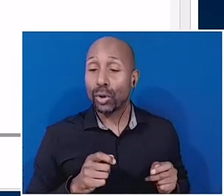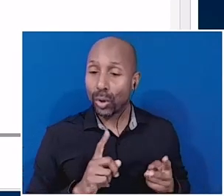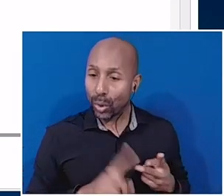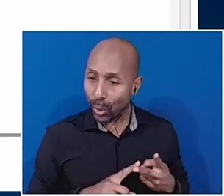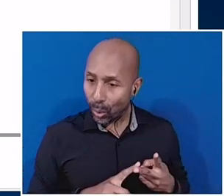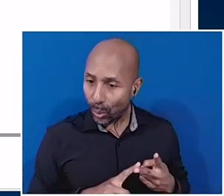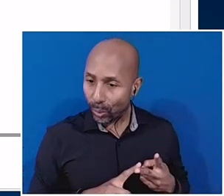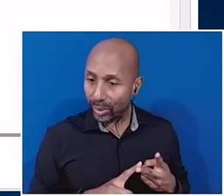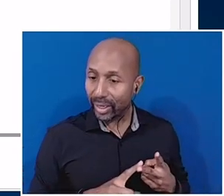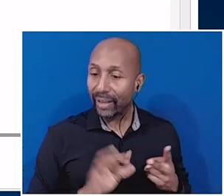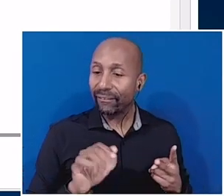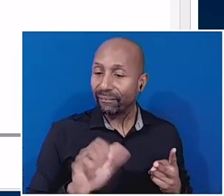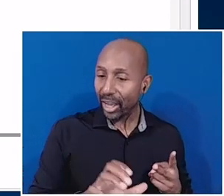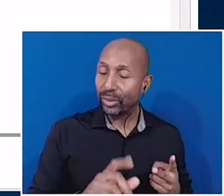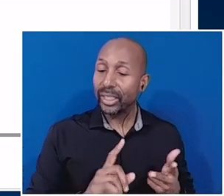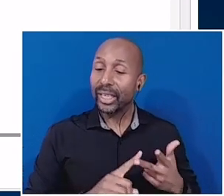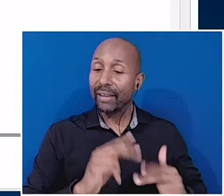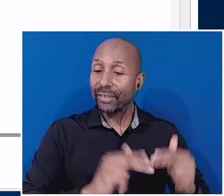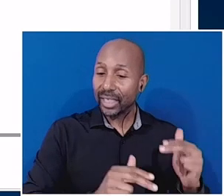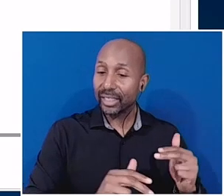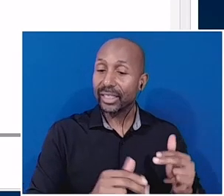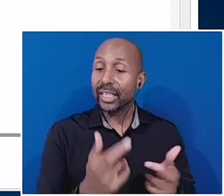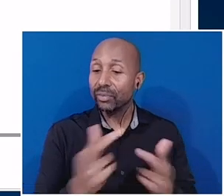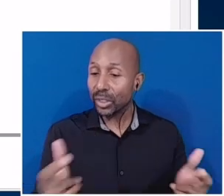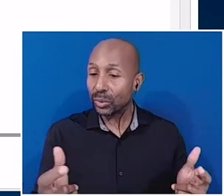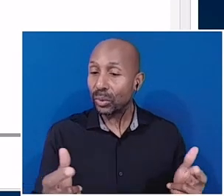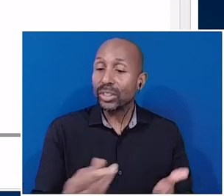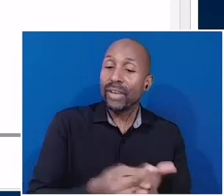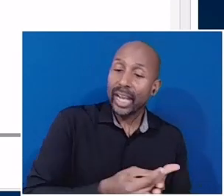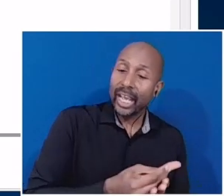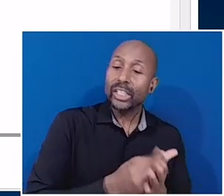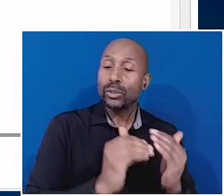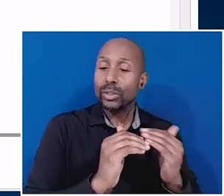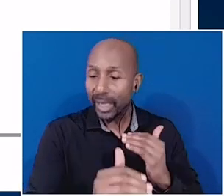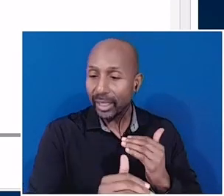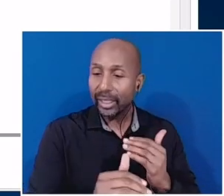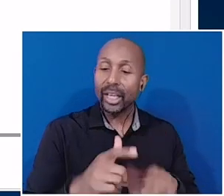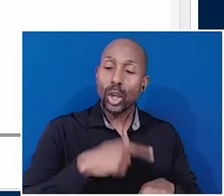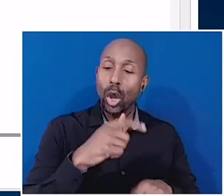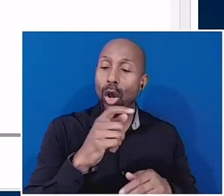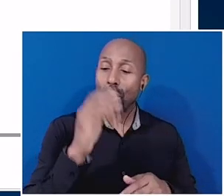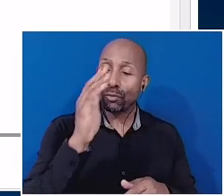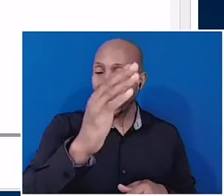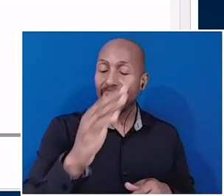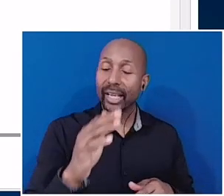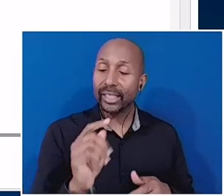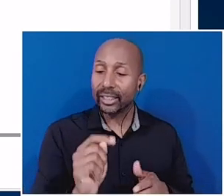And it would be helpful to hear a bit more about how a visit to a physical location